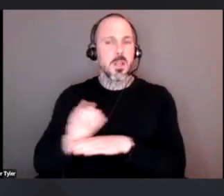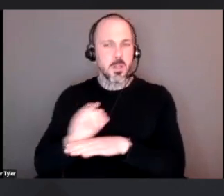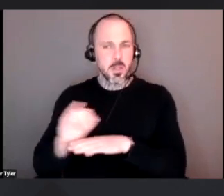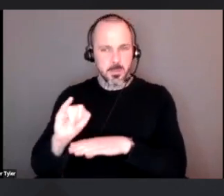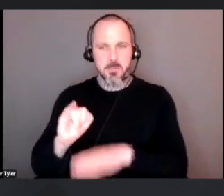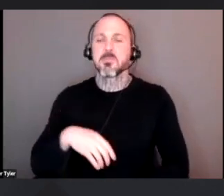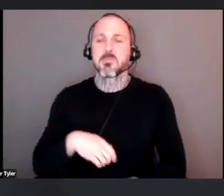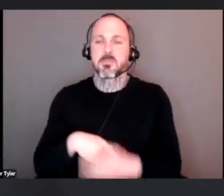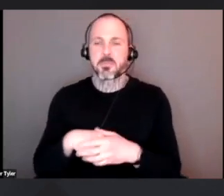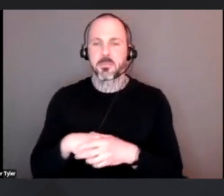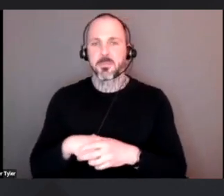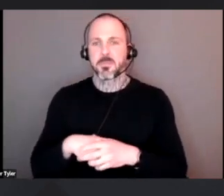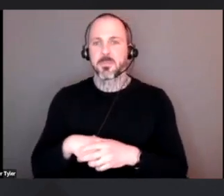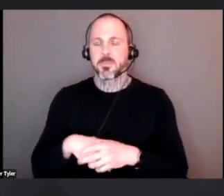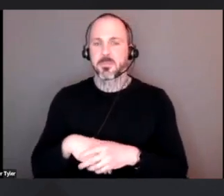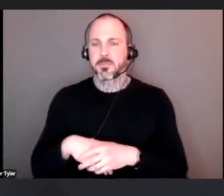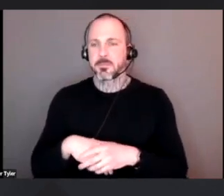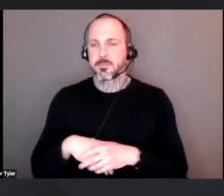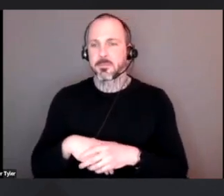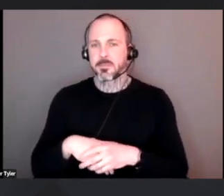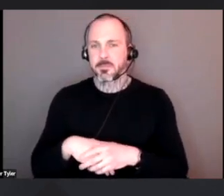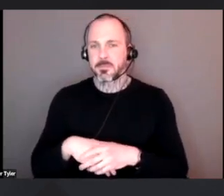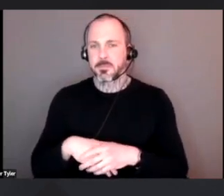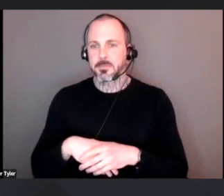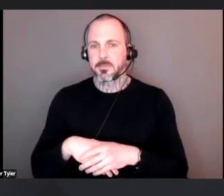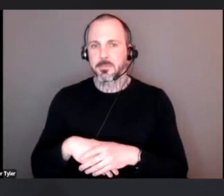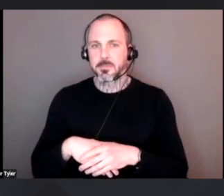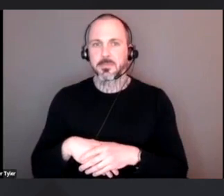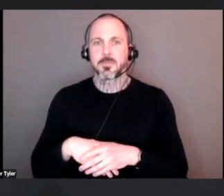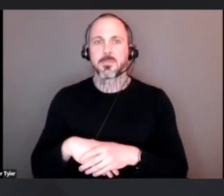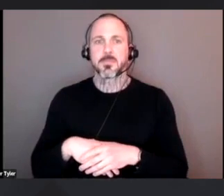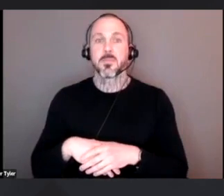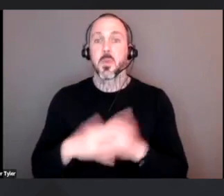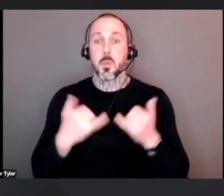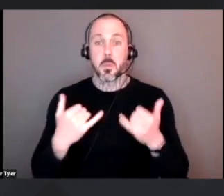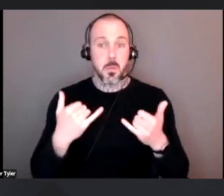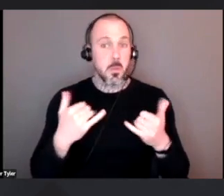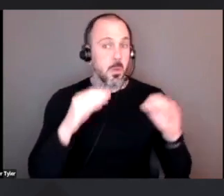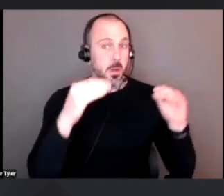We are a supported employment agency located in Winnipeg and right now we face complication.